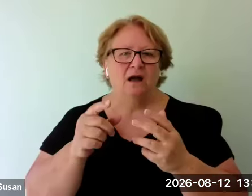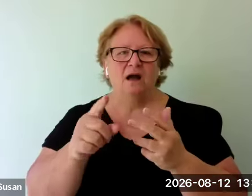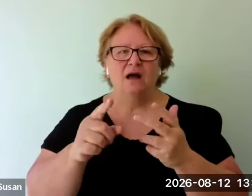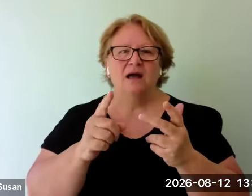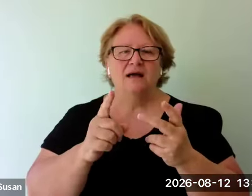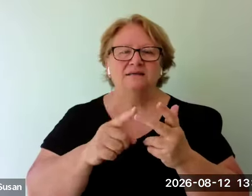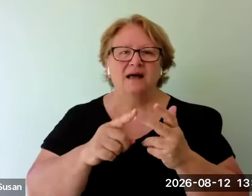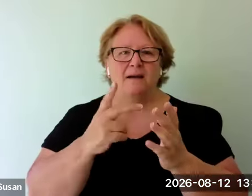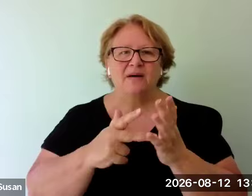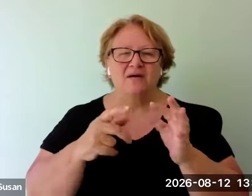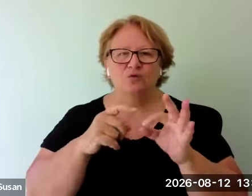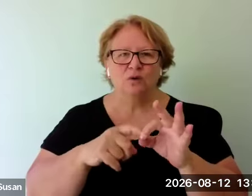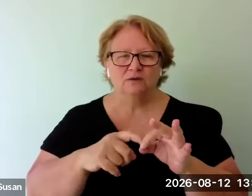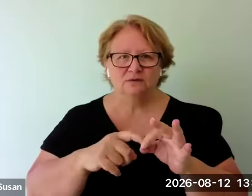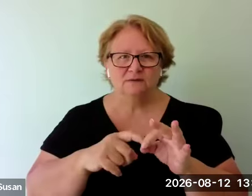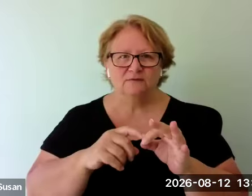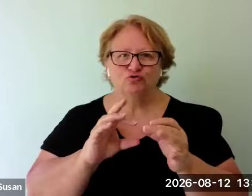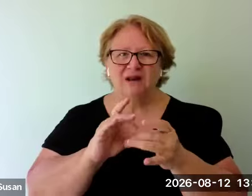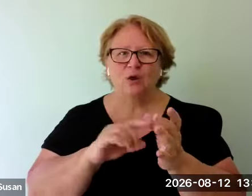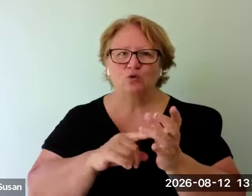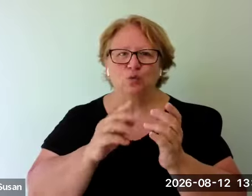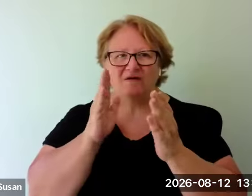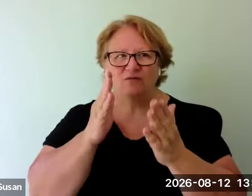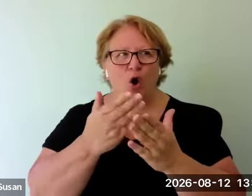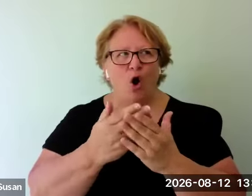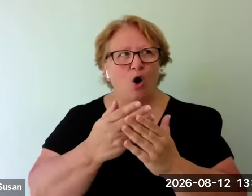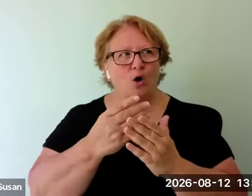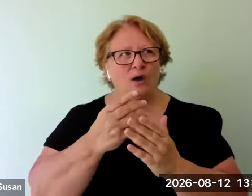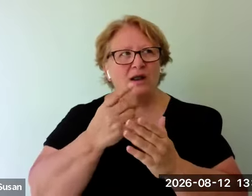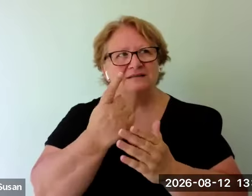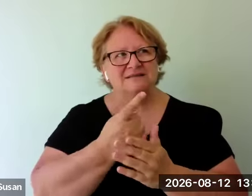potentially and the nature of what the other employment is.